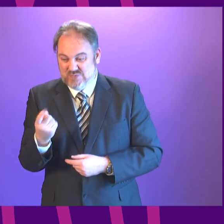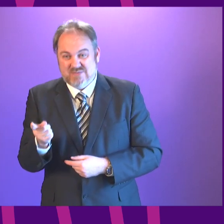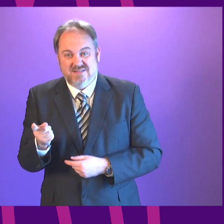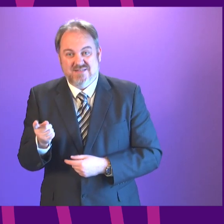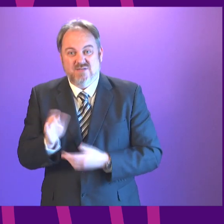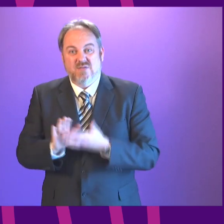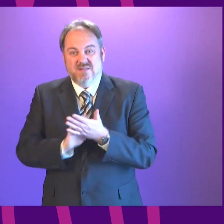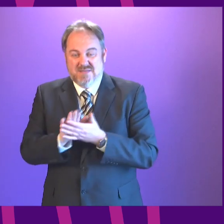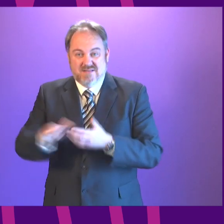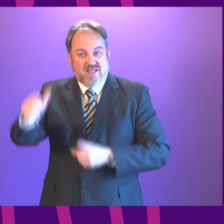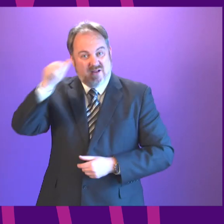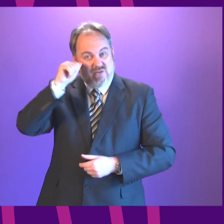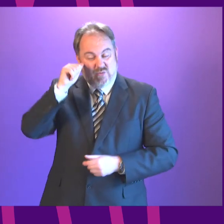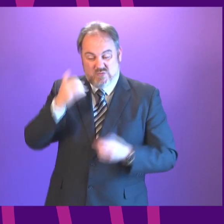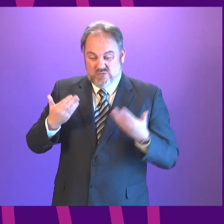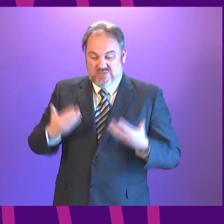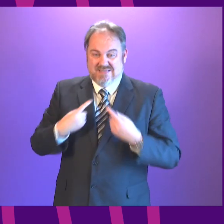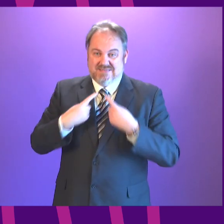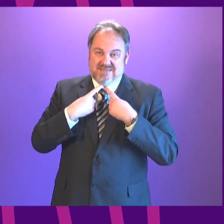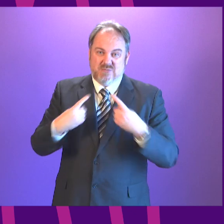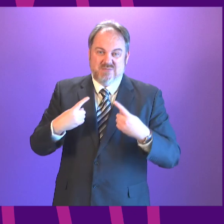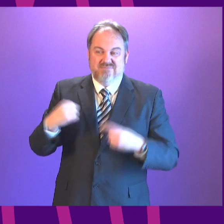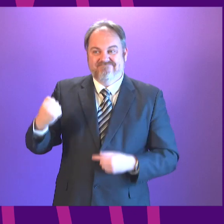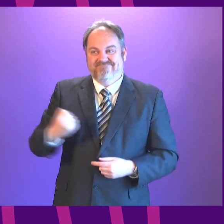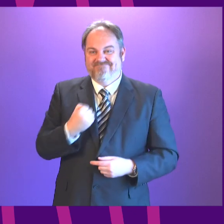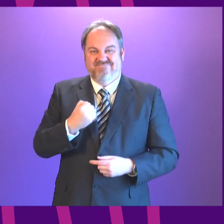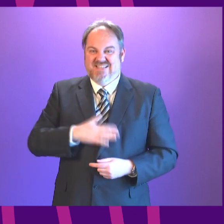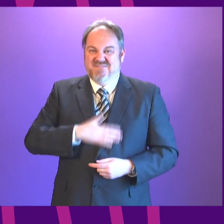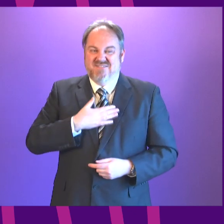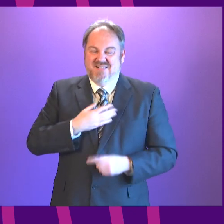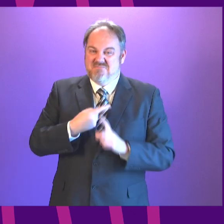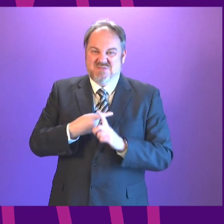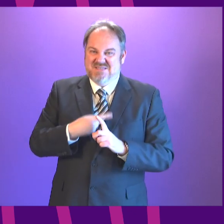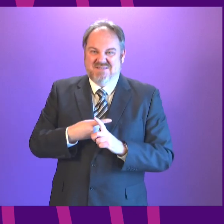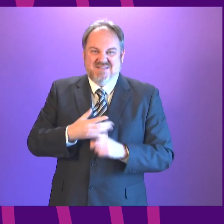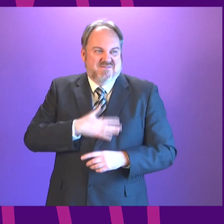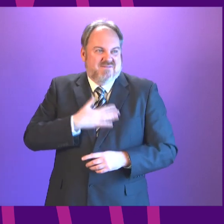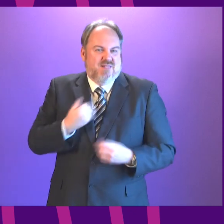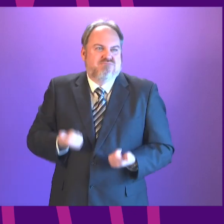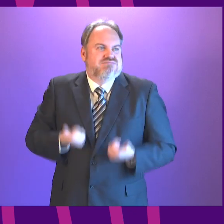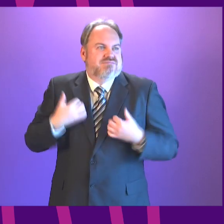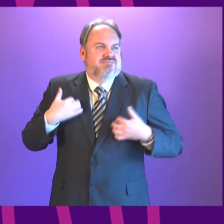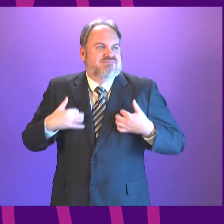aware that today’s update has not had a festive feel to it at all. We have known that